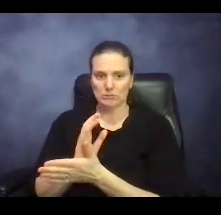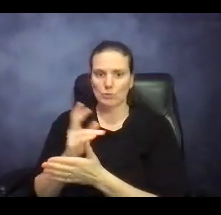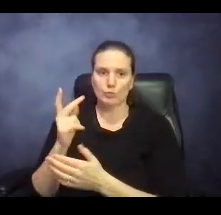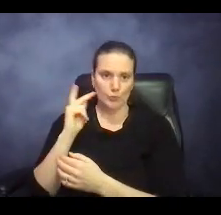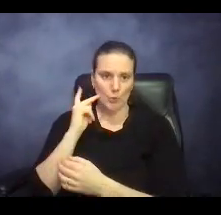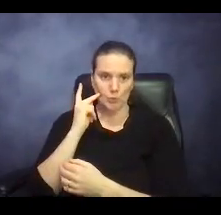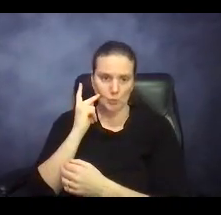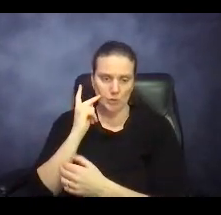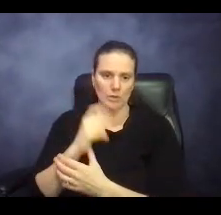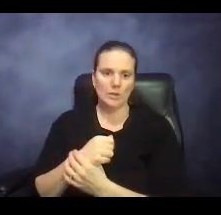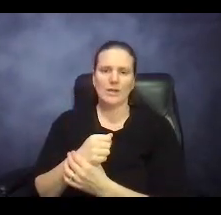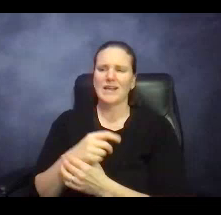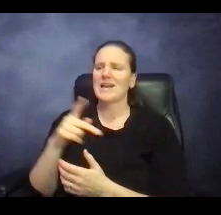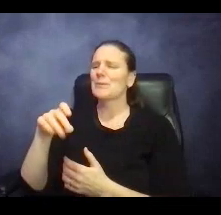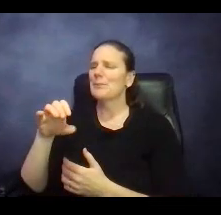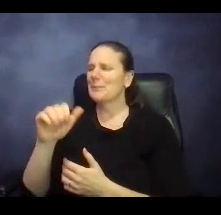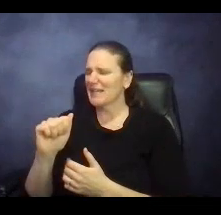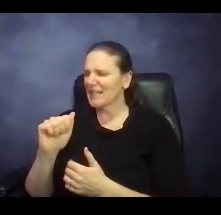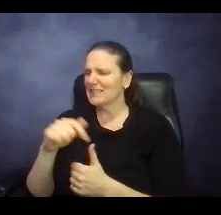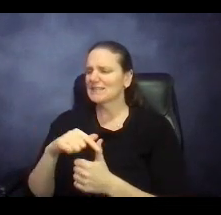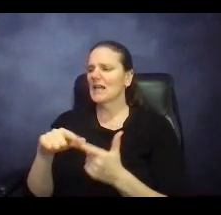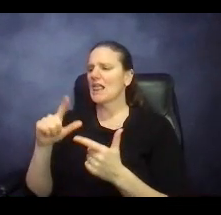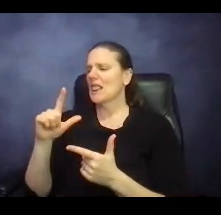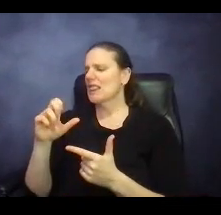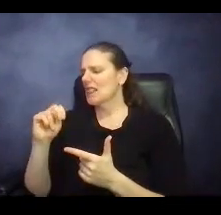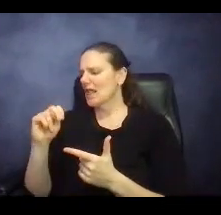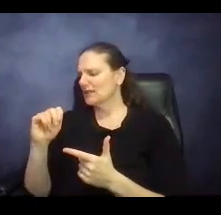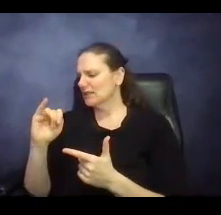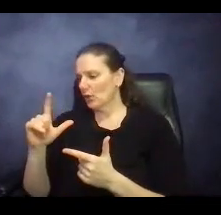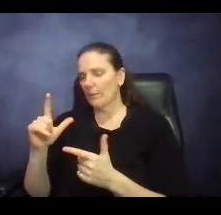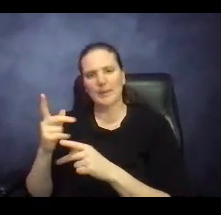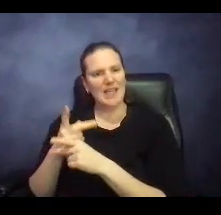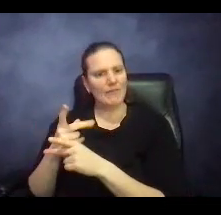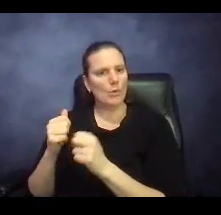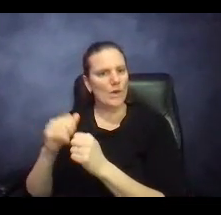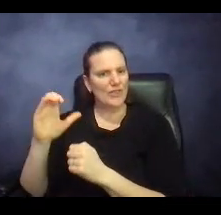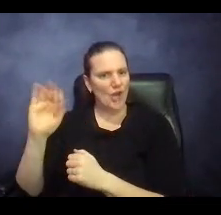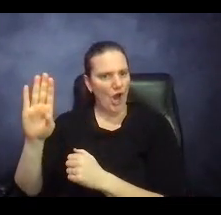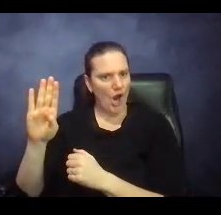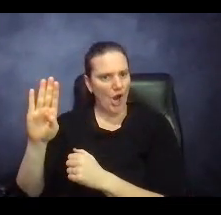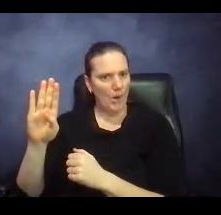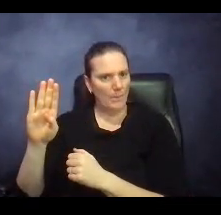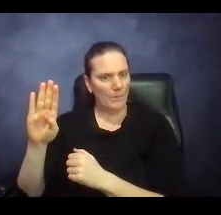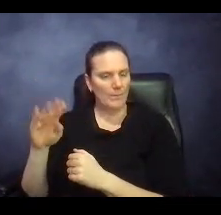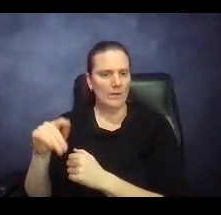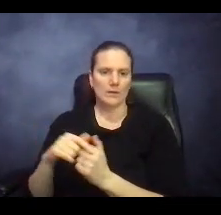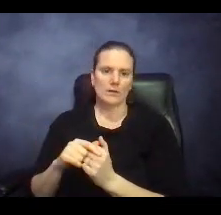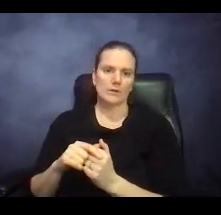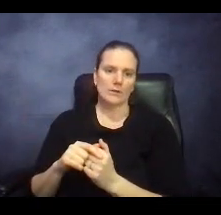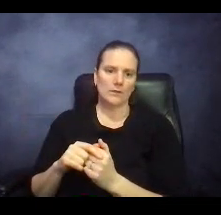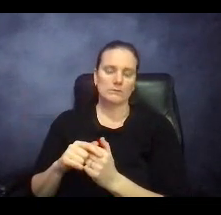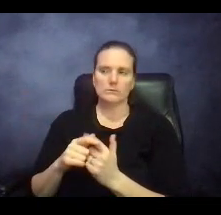You can do the peas and the lentils and those kinds of things. You just have to be mindful of the carbohydrate level that's coming with it too. So it's not to say you can't su sustain on a vegetarian diet.